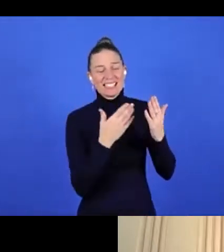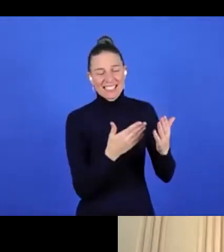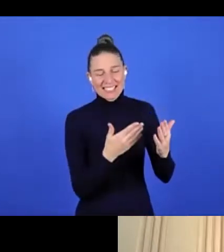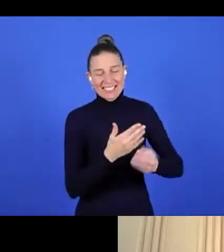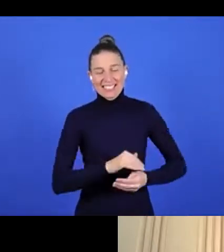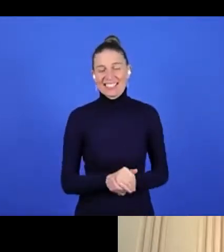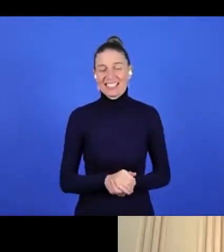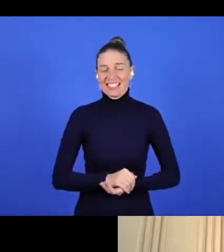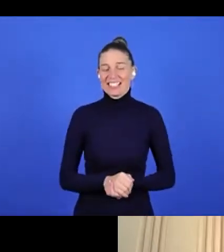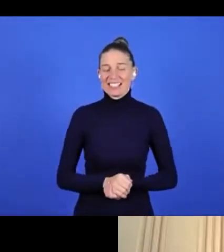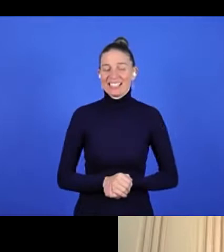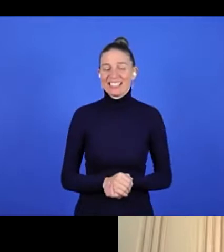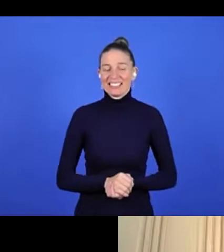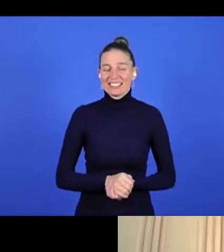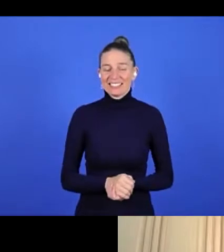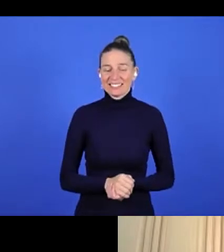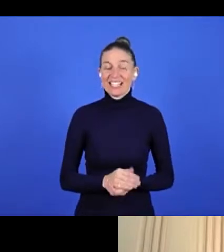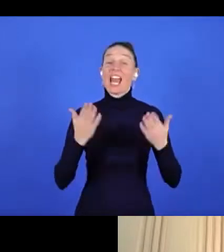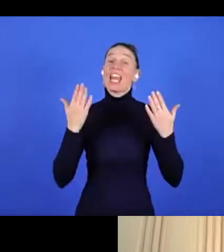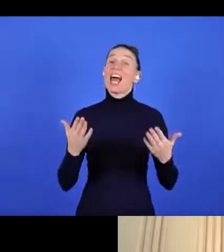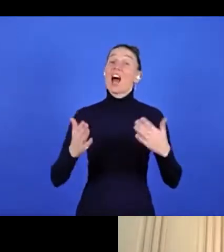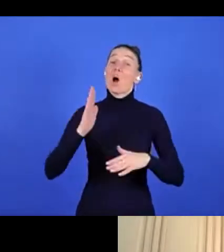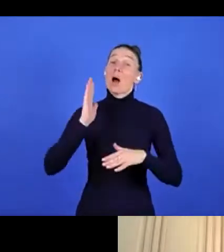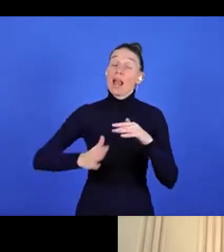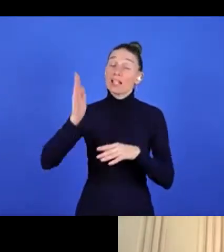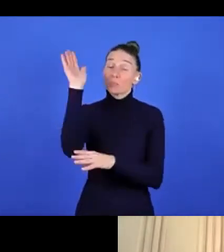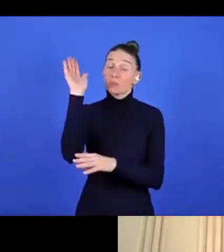we have to continue, because we are short in time. I must